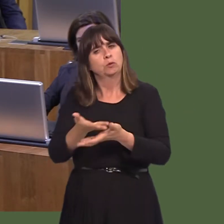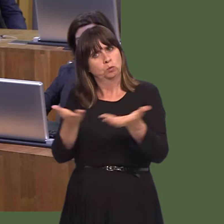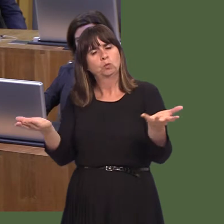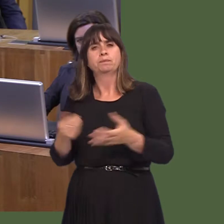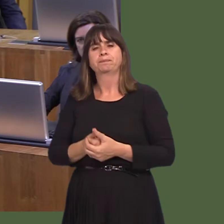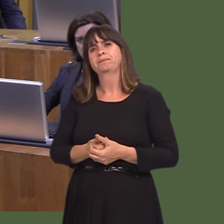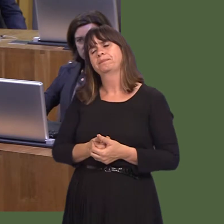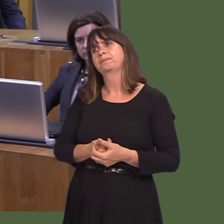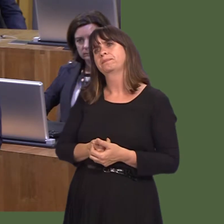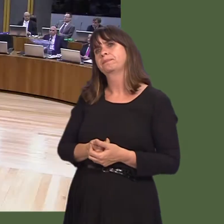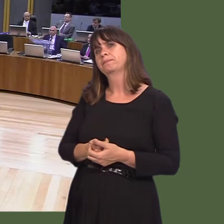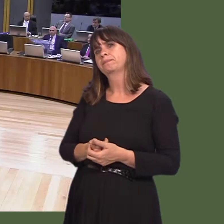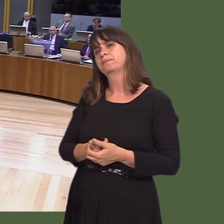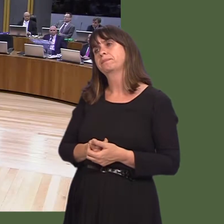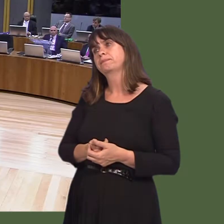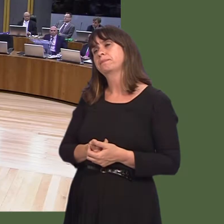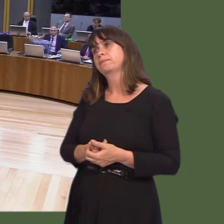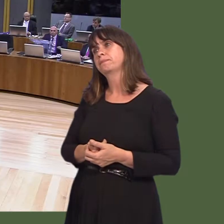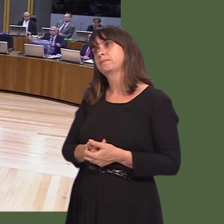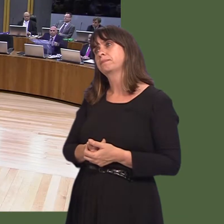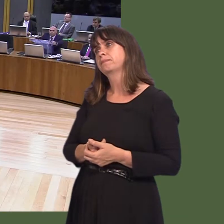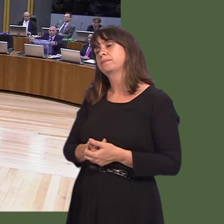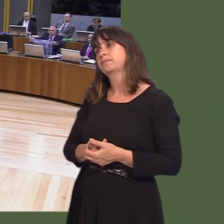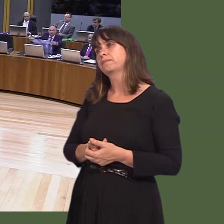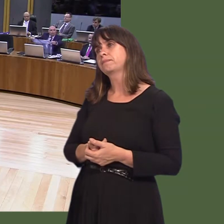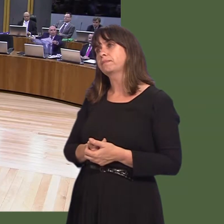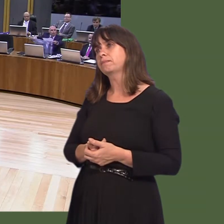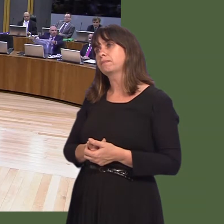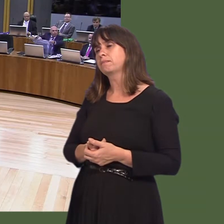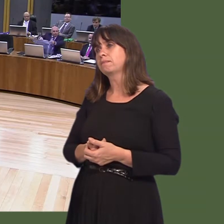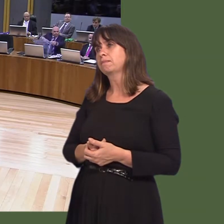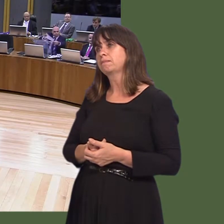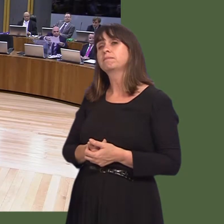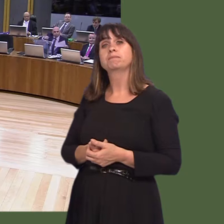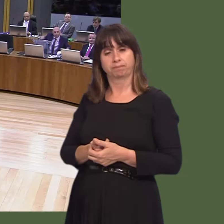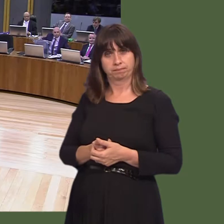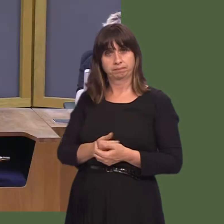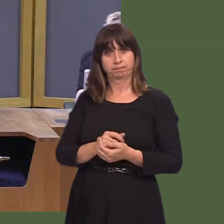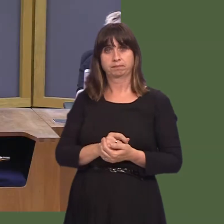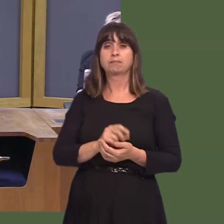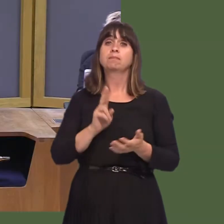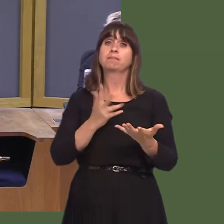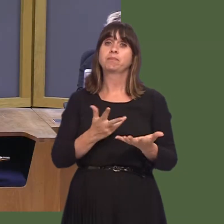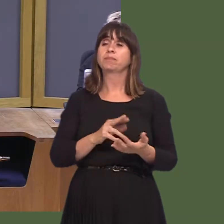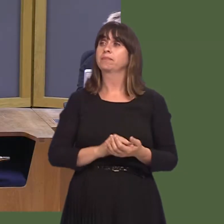the condition every day. Neil Hamilton AM: 3.